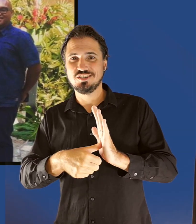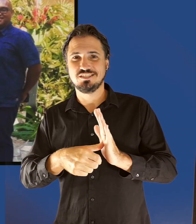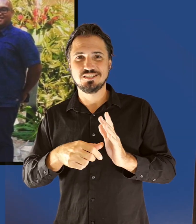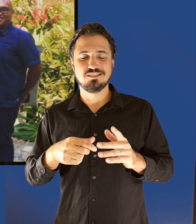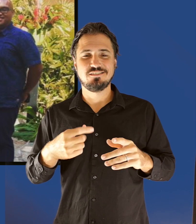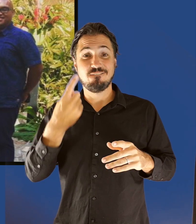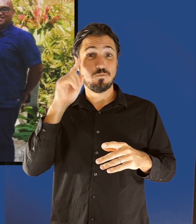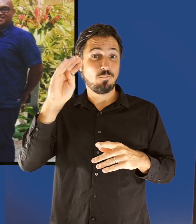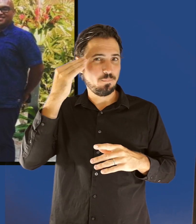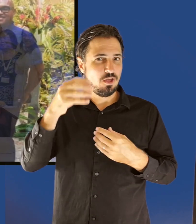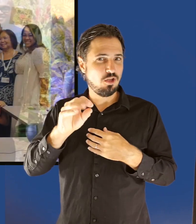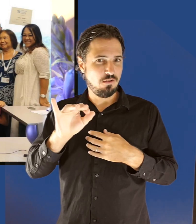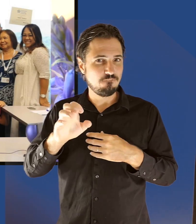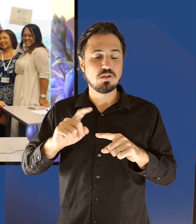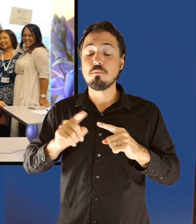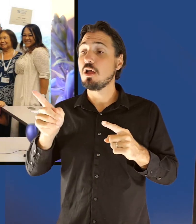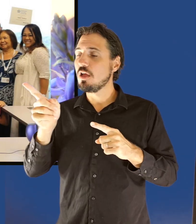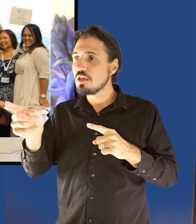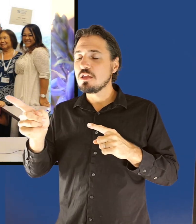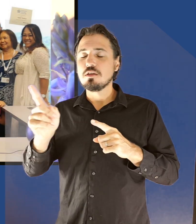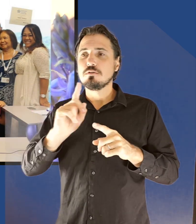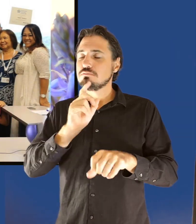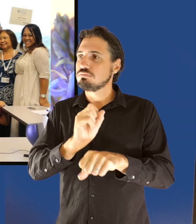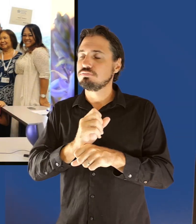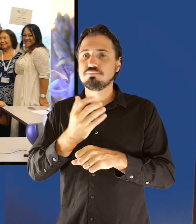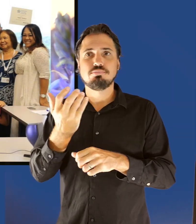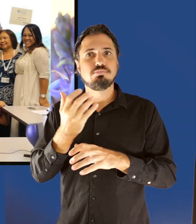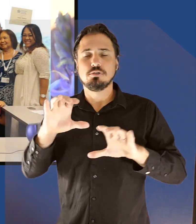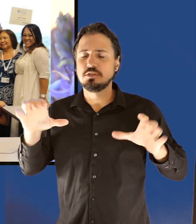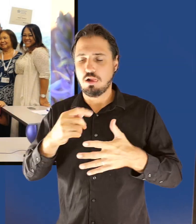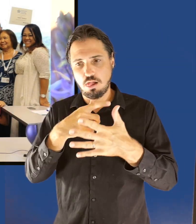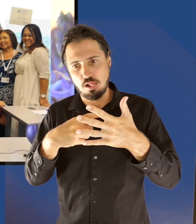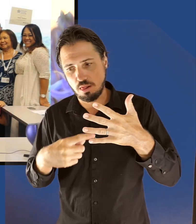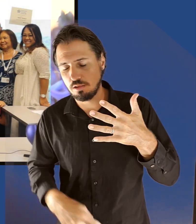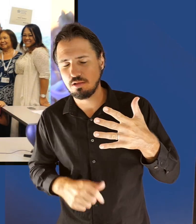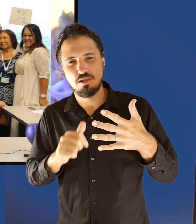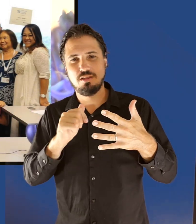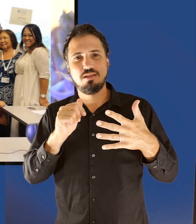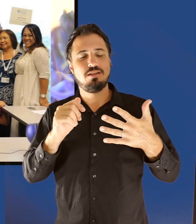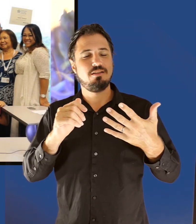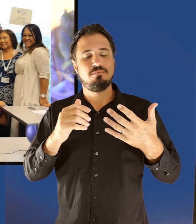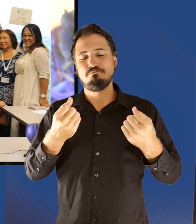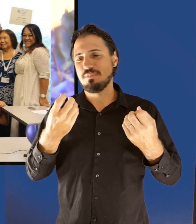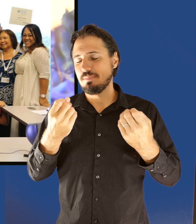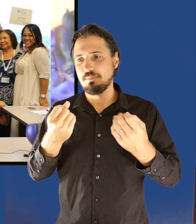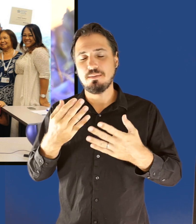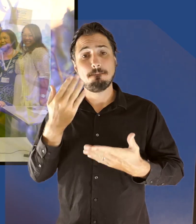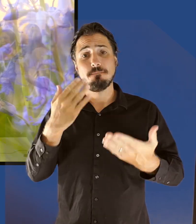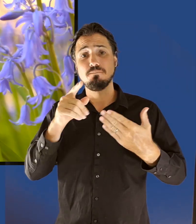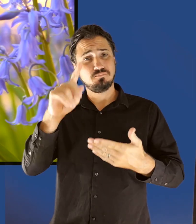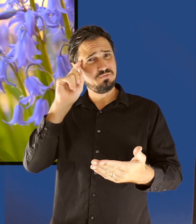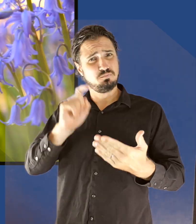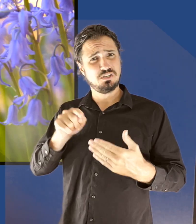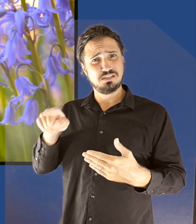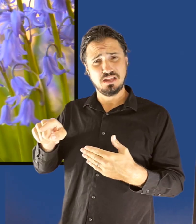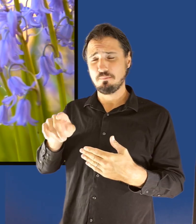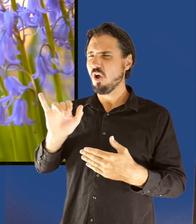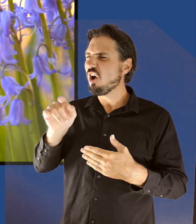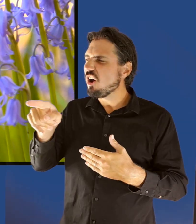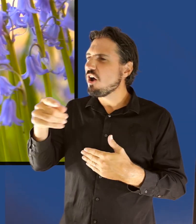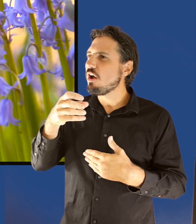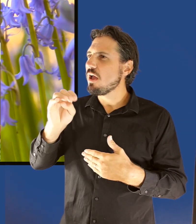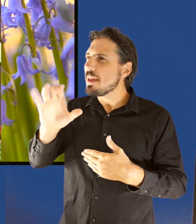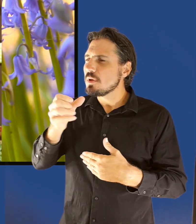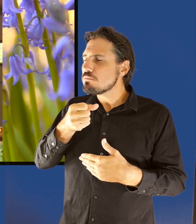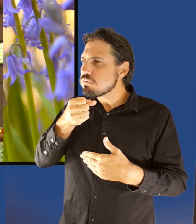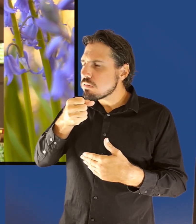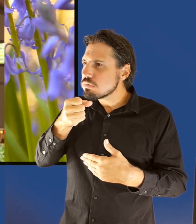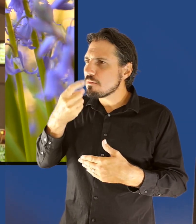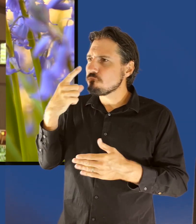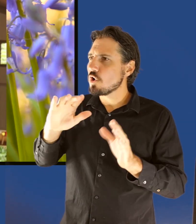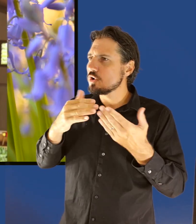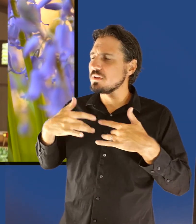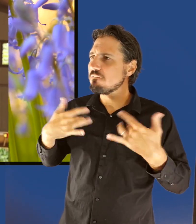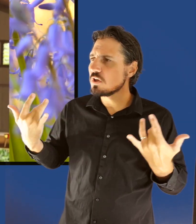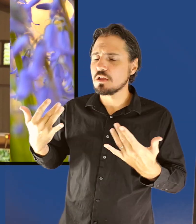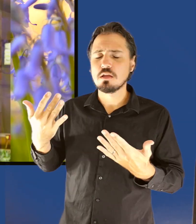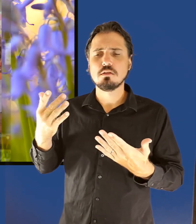at the Office of the Mayor, but his contribution to our community is so much more than that. Many of you probably recognize Kaleo as the person who emcees community events,